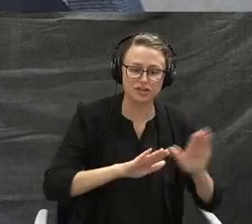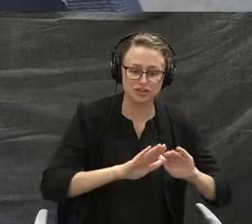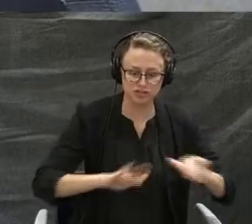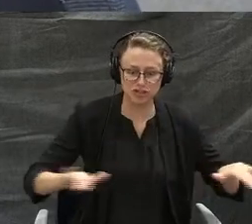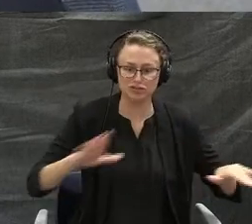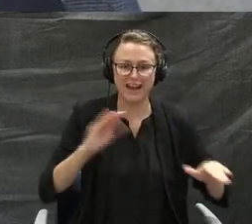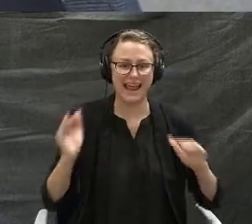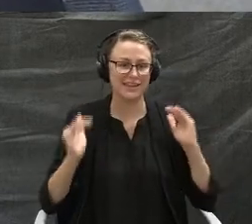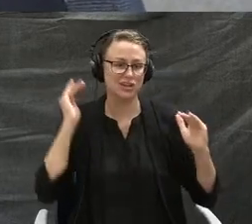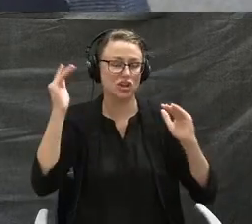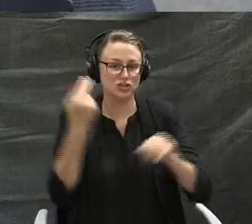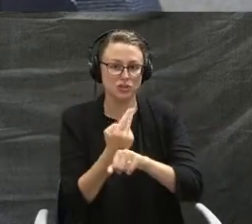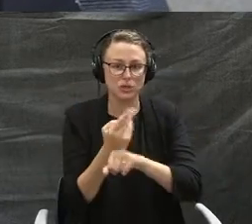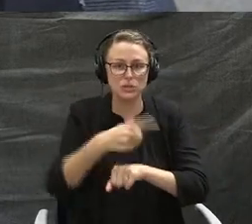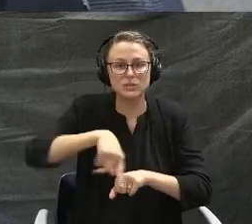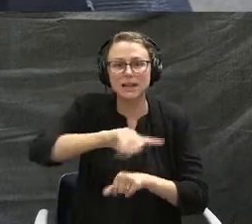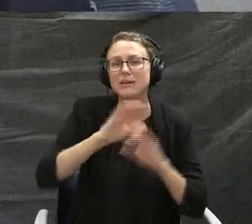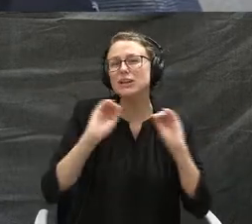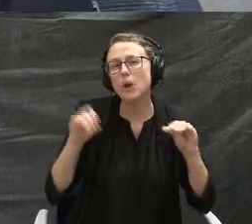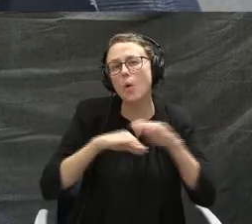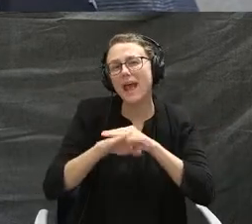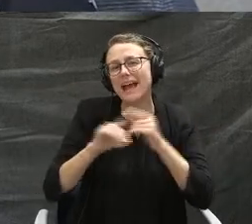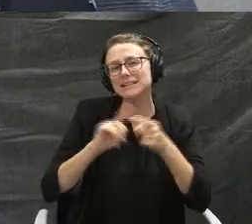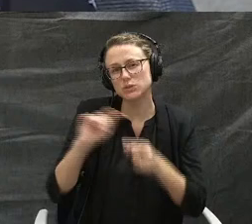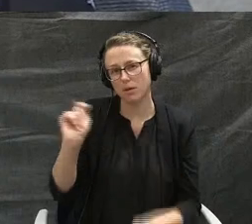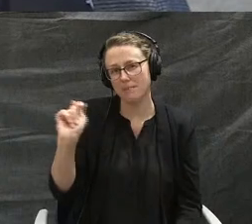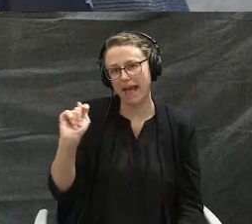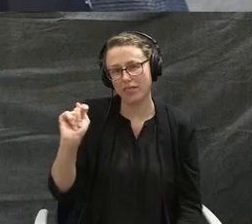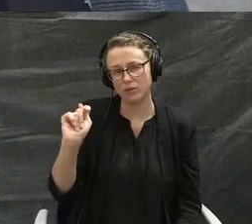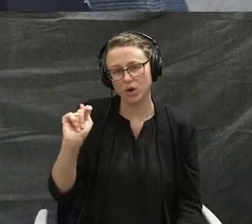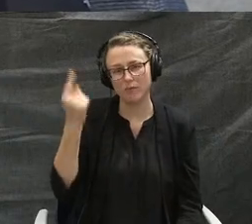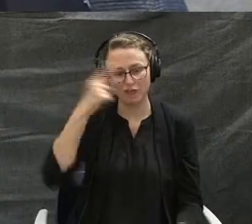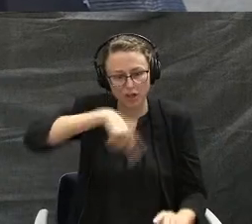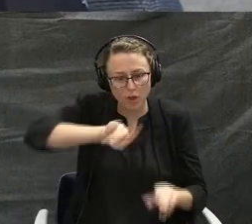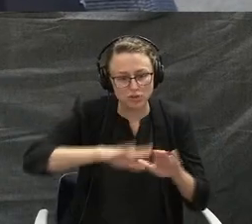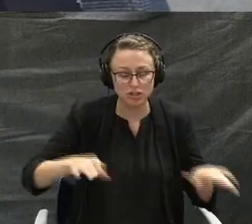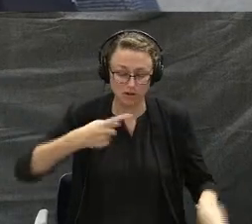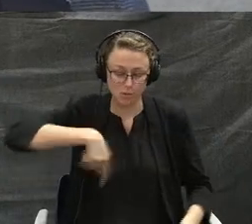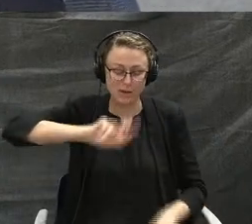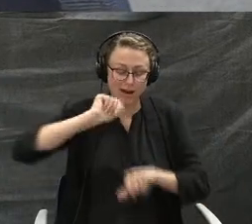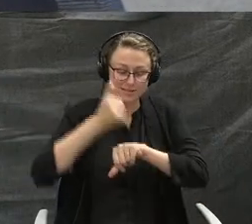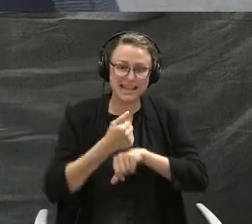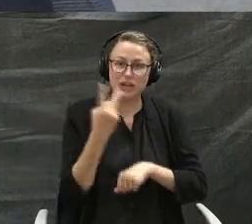access to a bathroom just for those children. We are located in two rooms that are